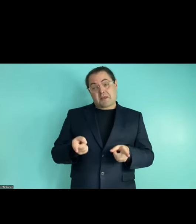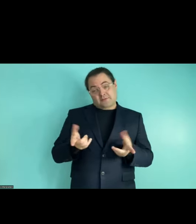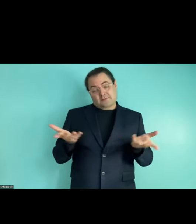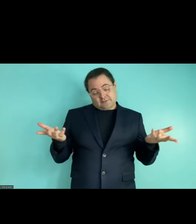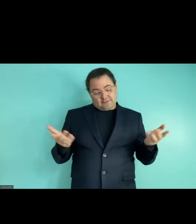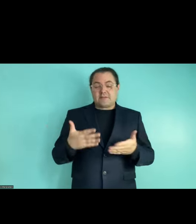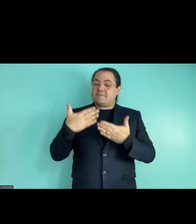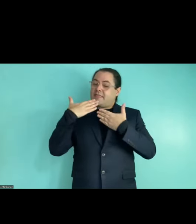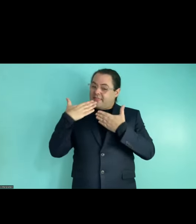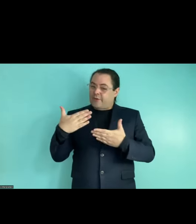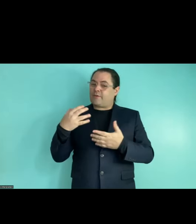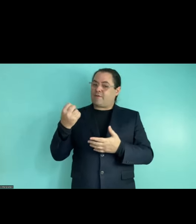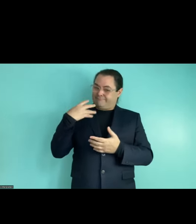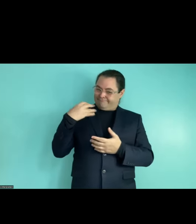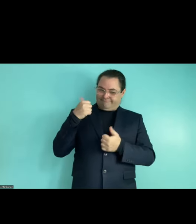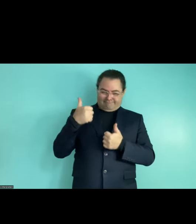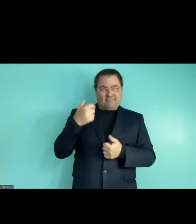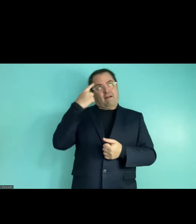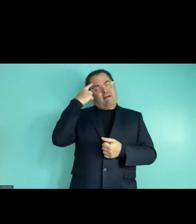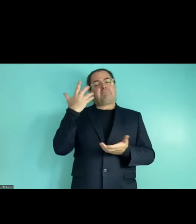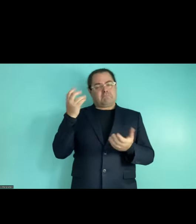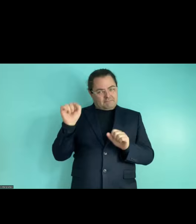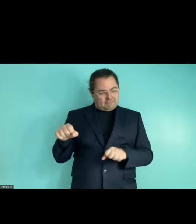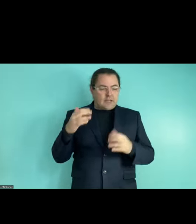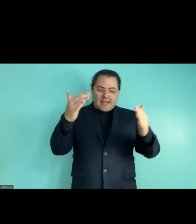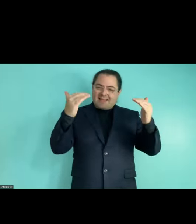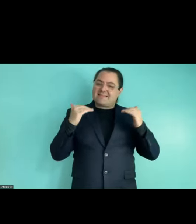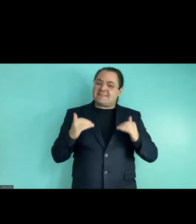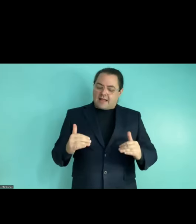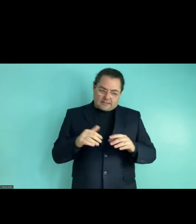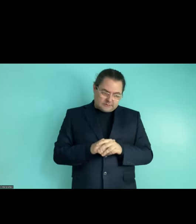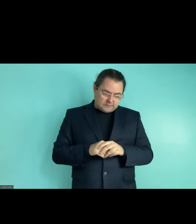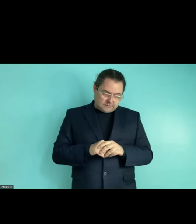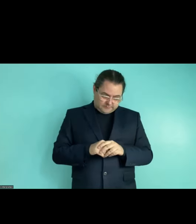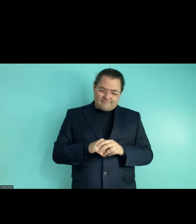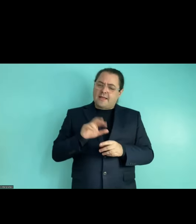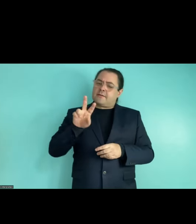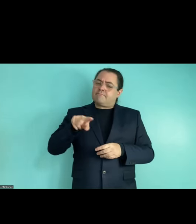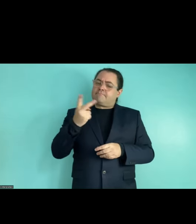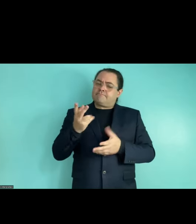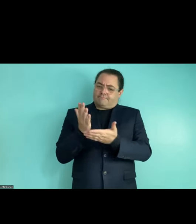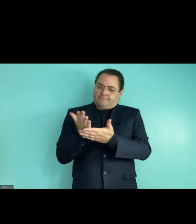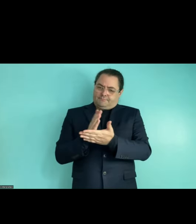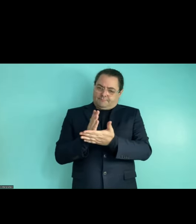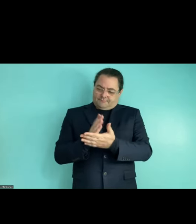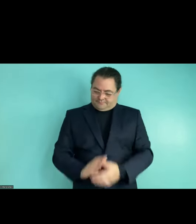for these reminders. Now moving on to Caroline commodity macgiolla. She's executive secretary